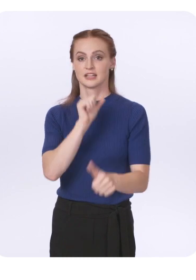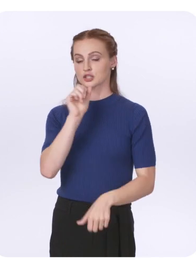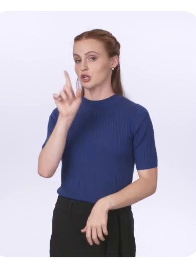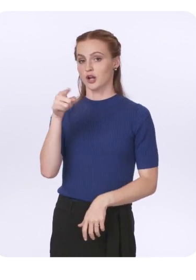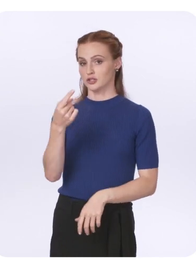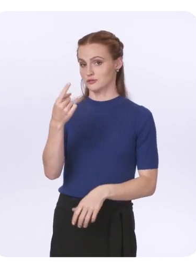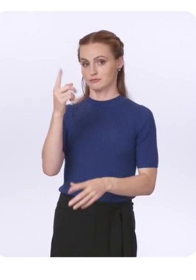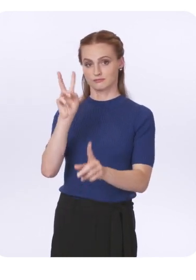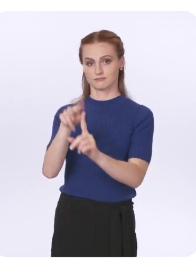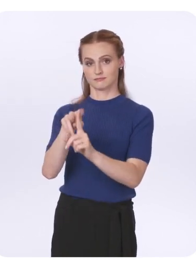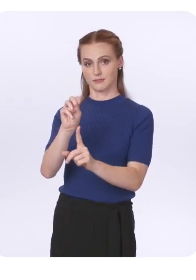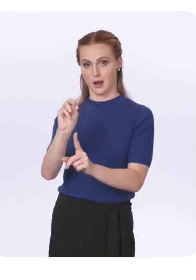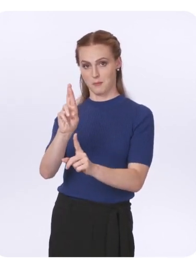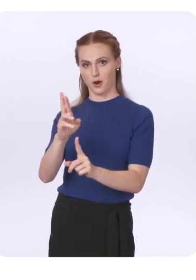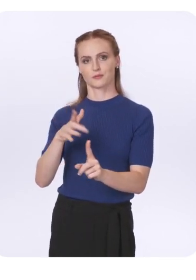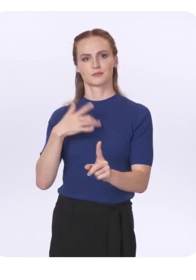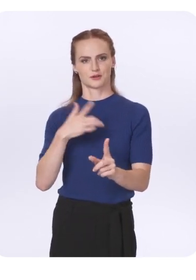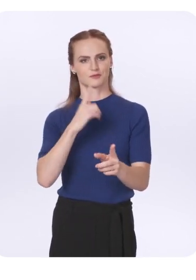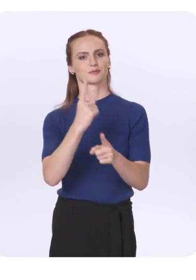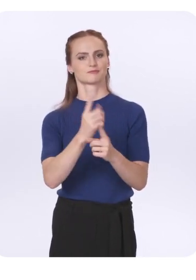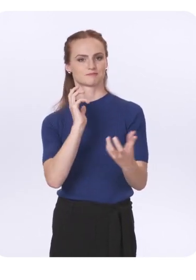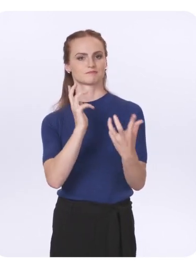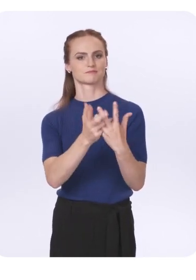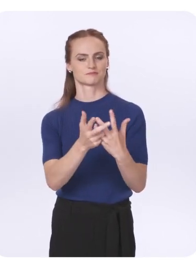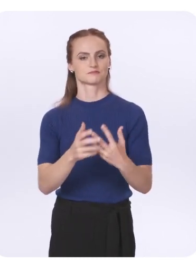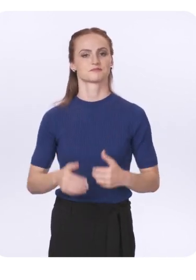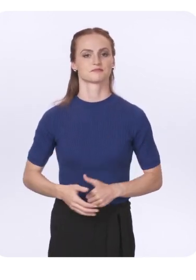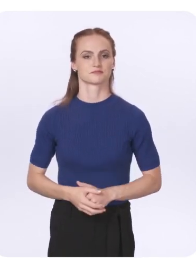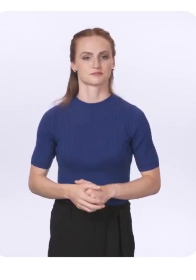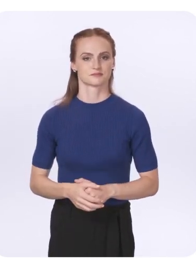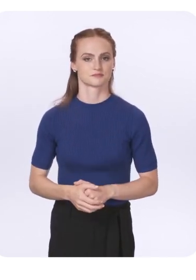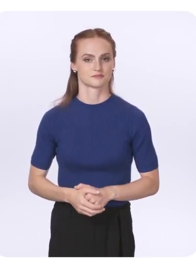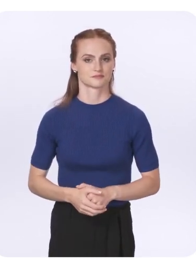The best part: everything is made super easy with RATK.